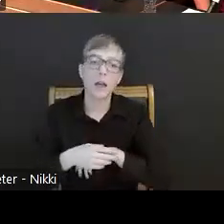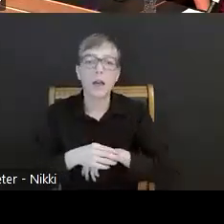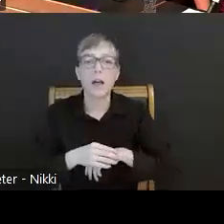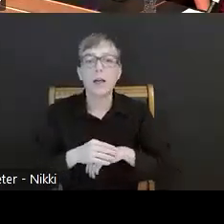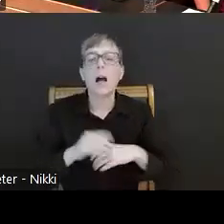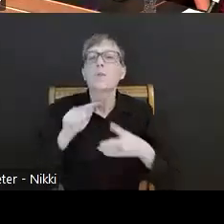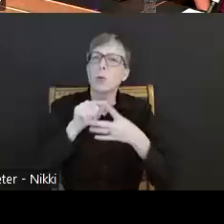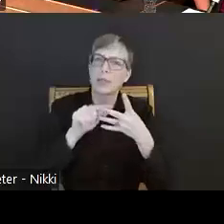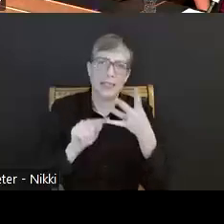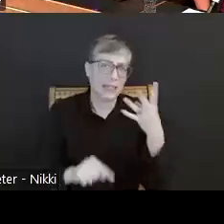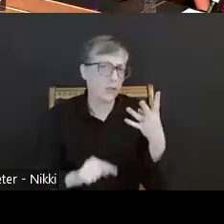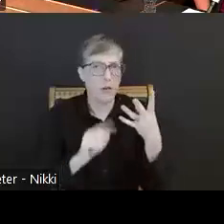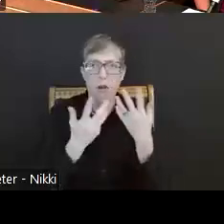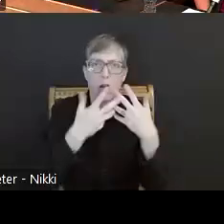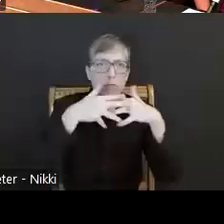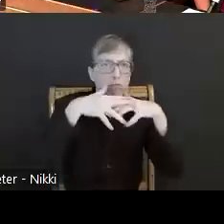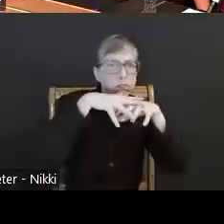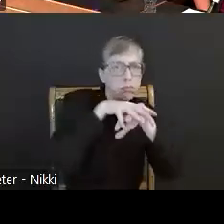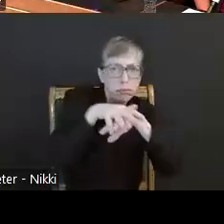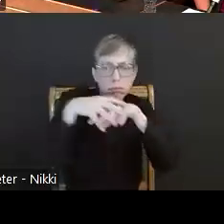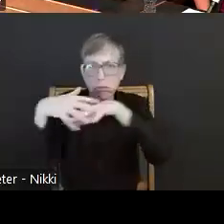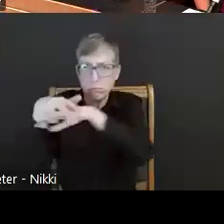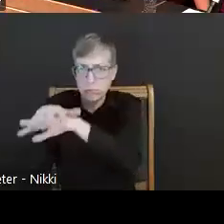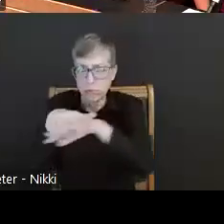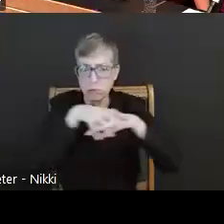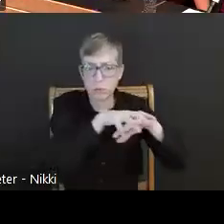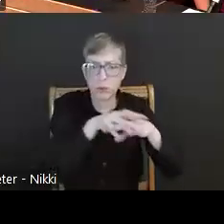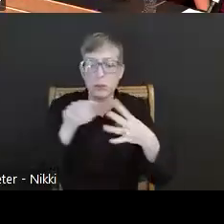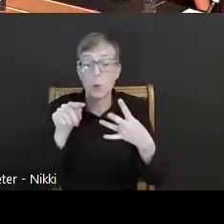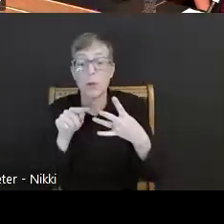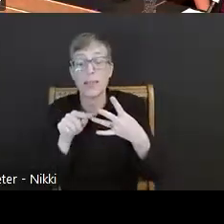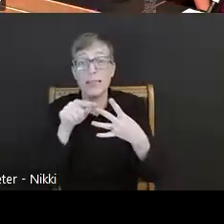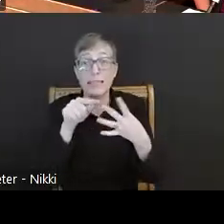and so our advocacy efforts really dovetail with our educational efforts um and we really